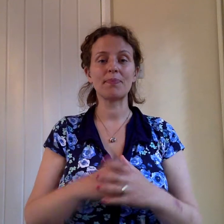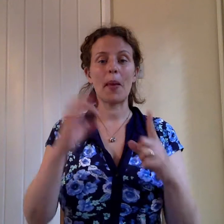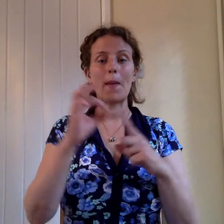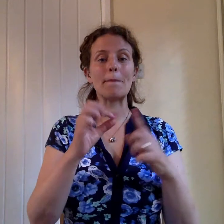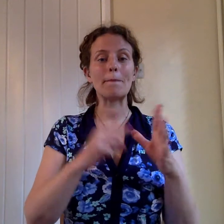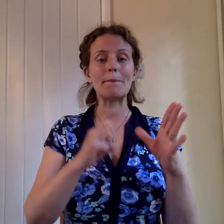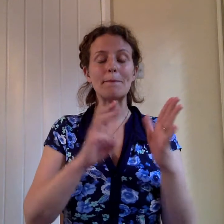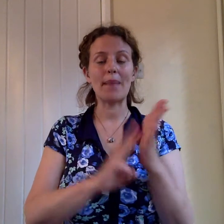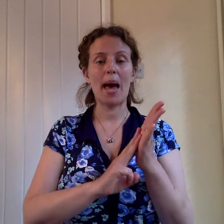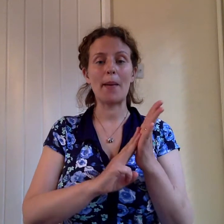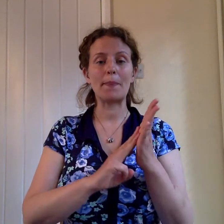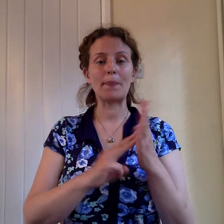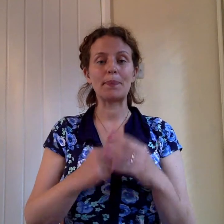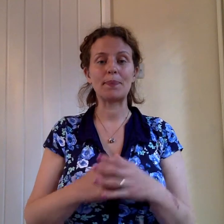PAM